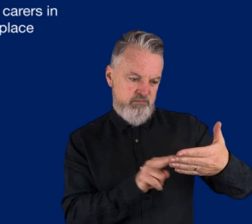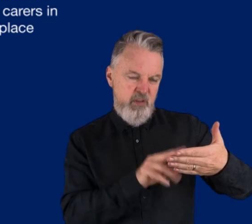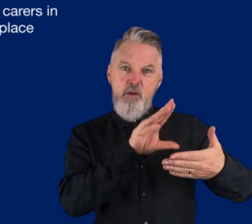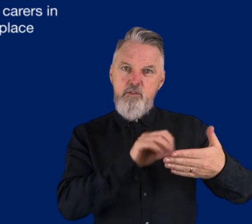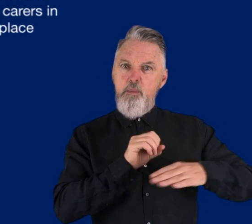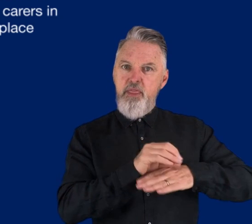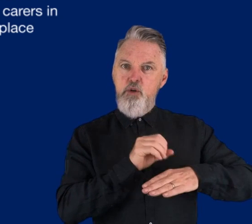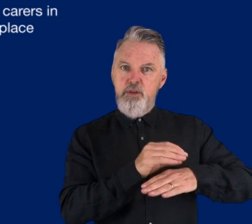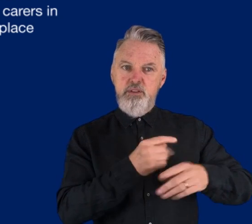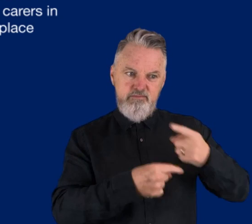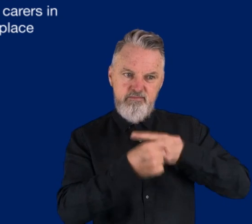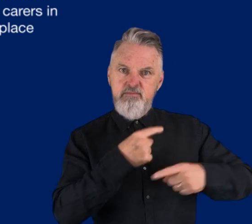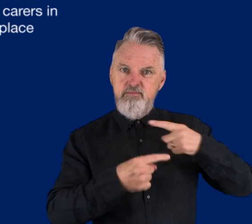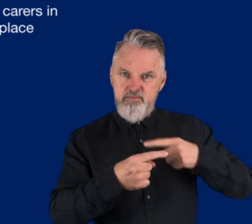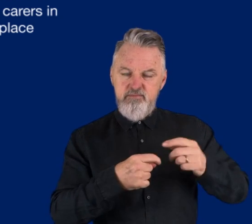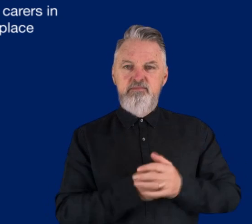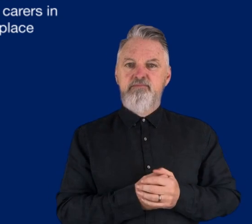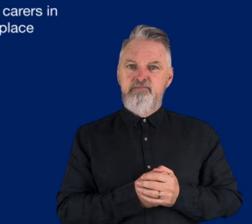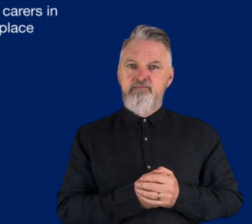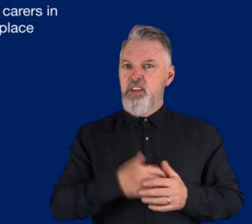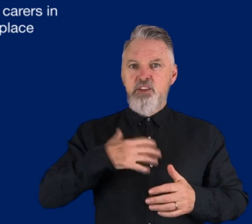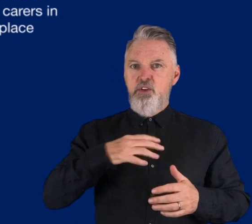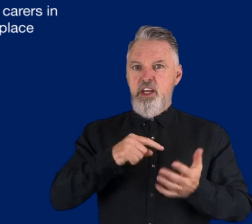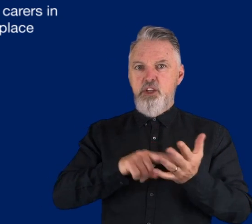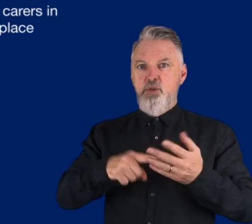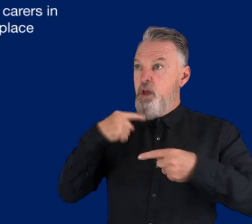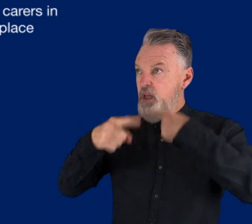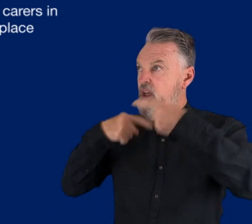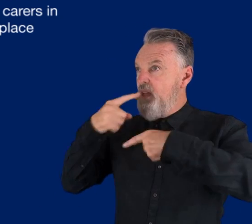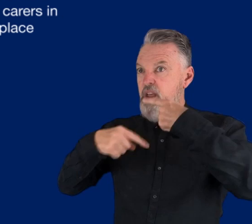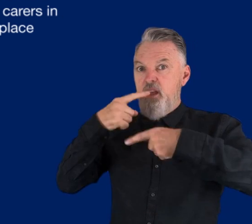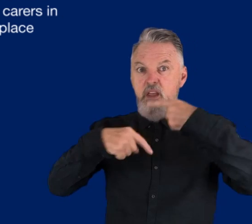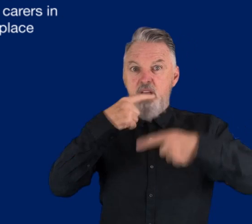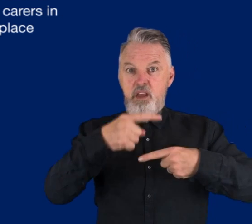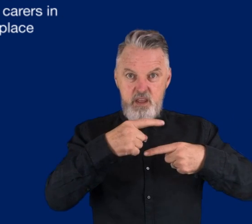Instead of needing to verbally educate large care teams, users can coordinate and educate carers